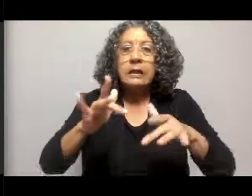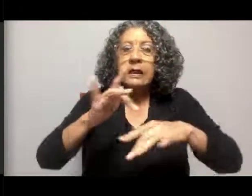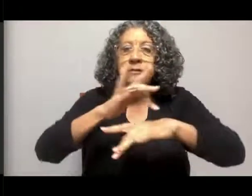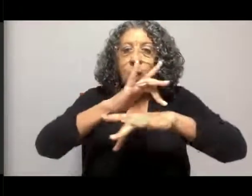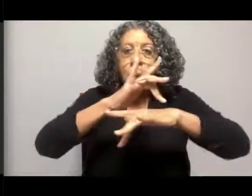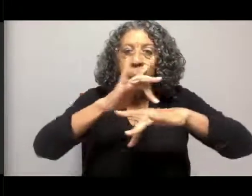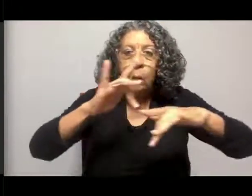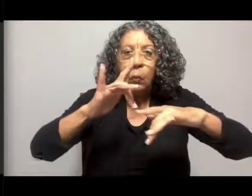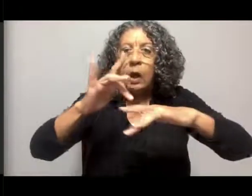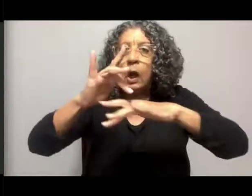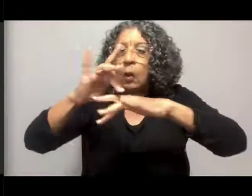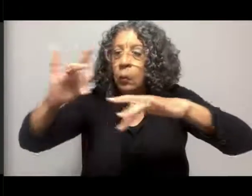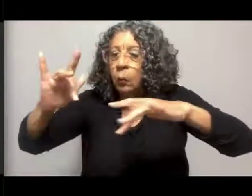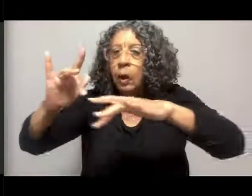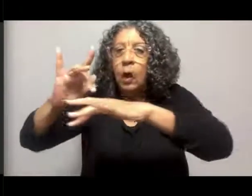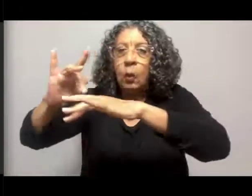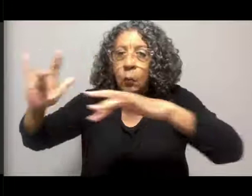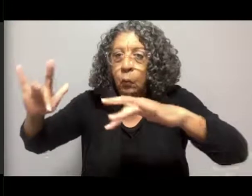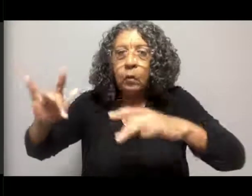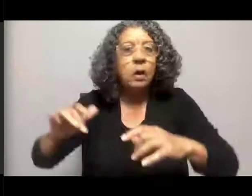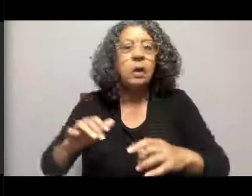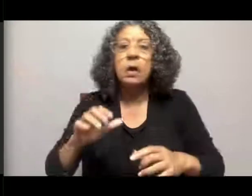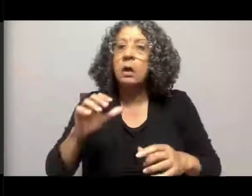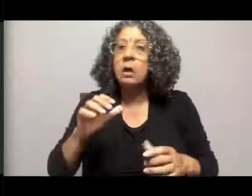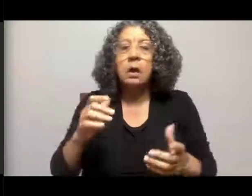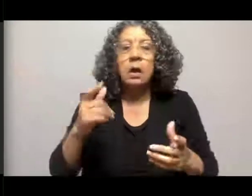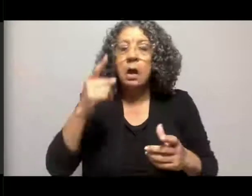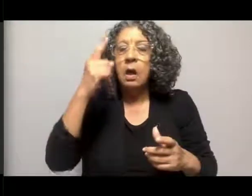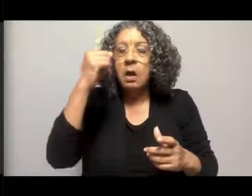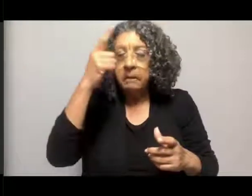Don't leave any gaps!